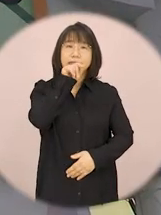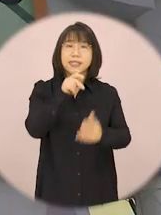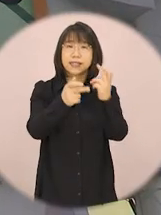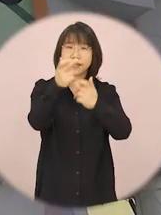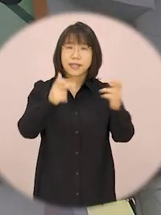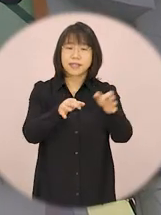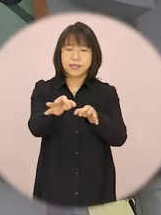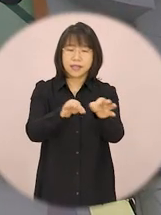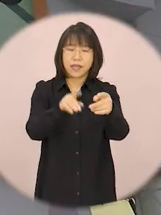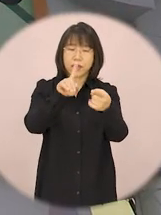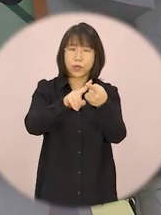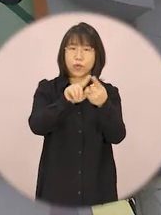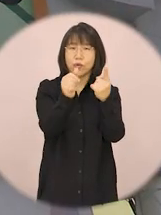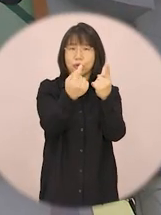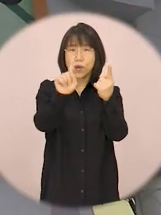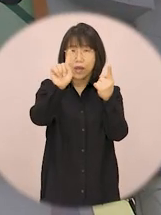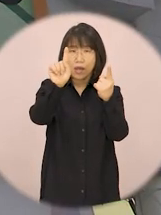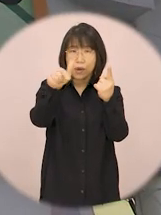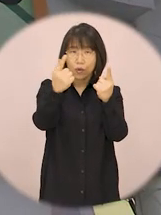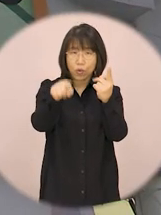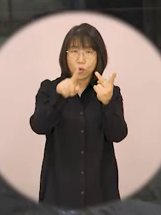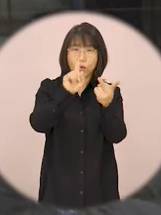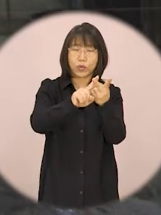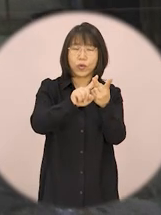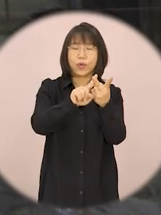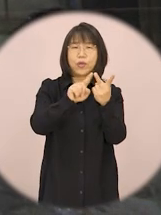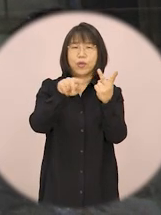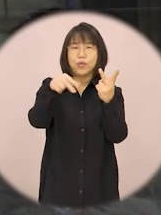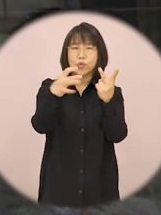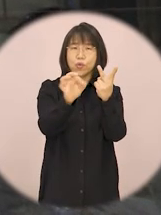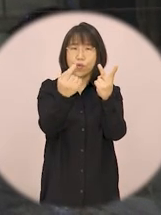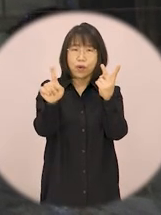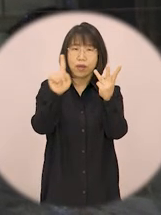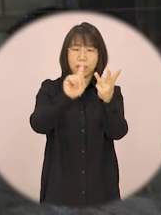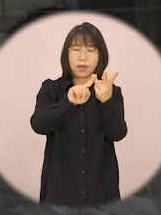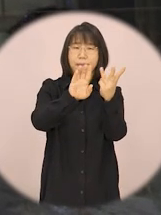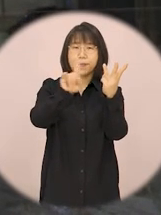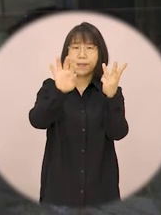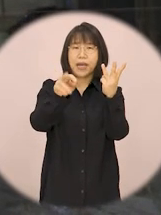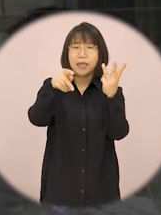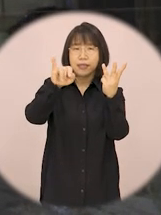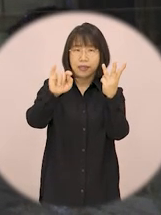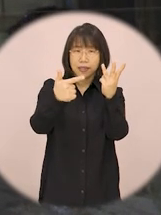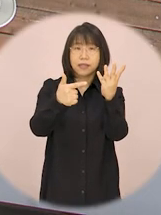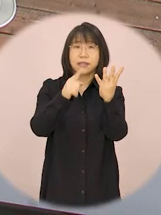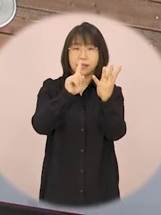If you buy more than 10,000 won at Kkachisan Market, Hwagokbon-dong Market, Songhwa Mural Market,